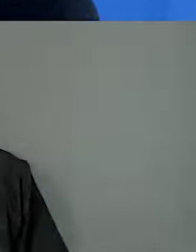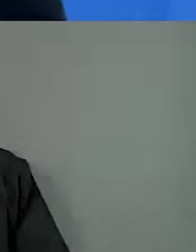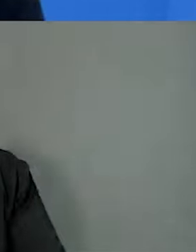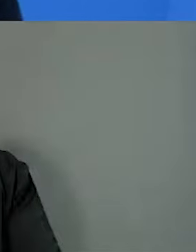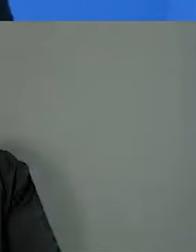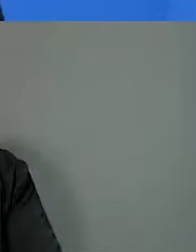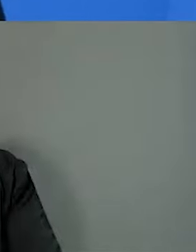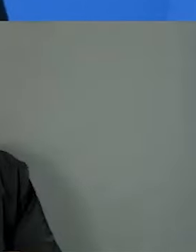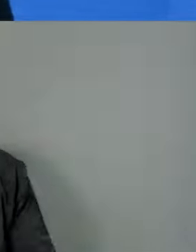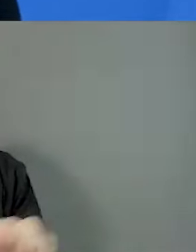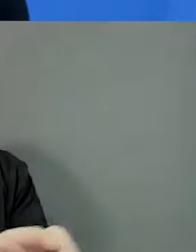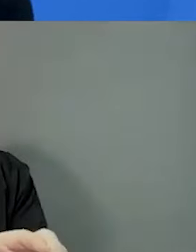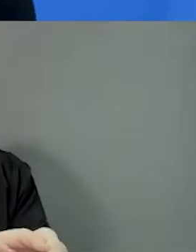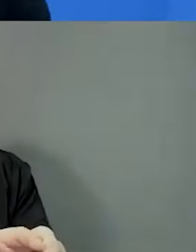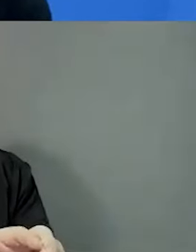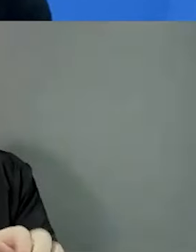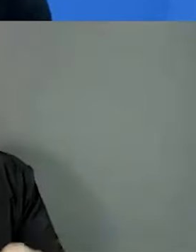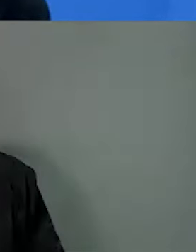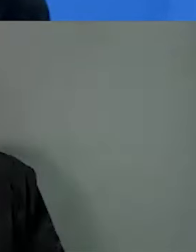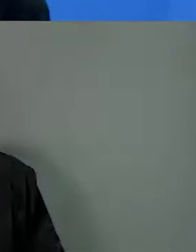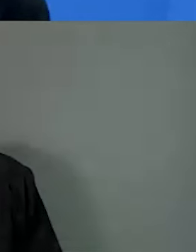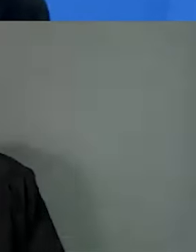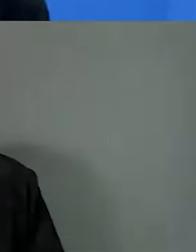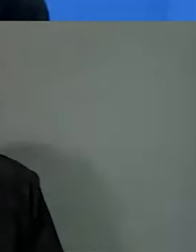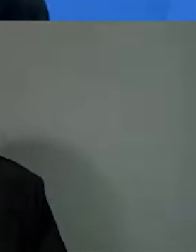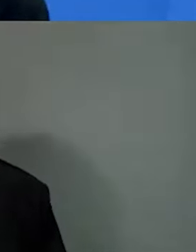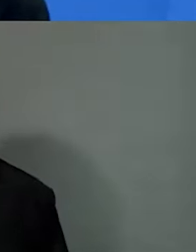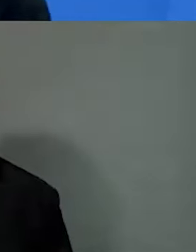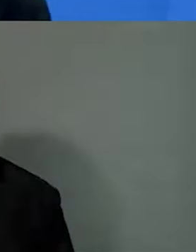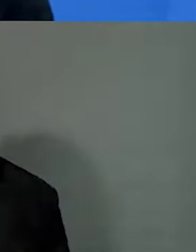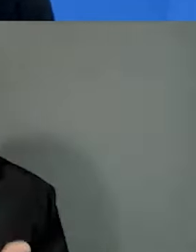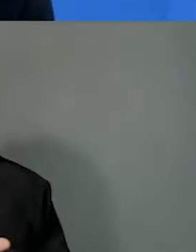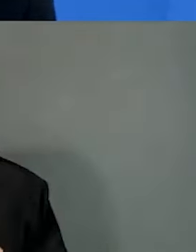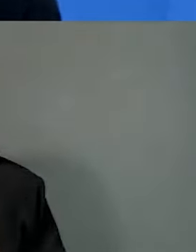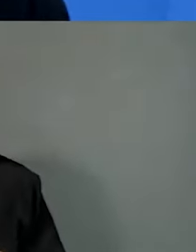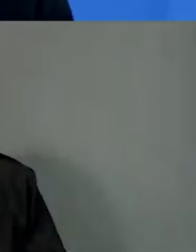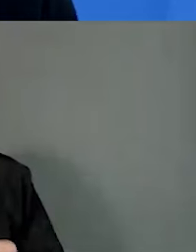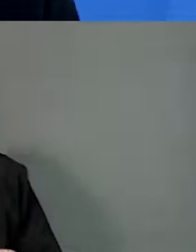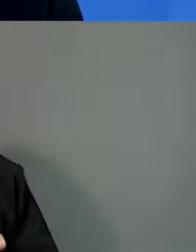I think it would be useful, again, to talk about the requirements for